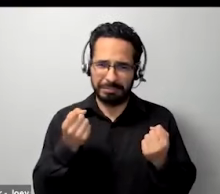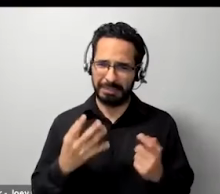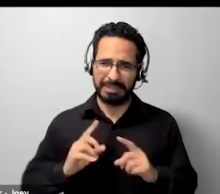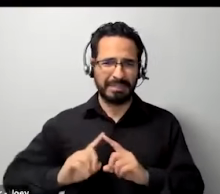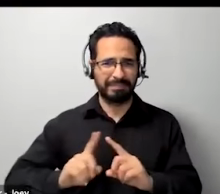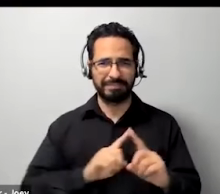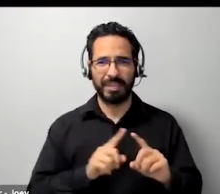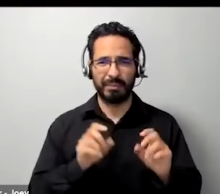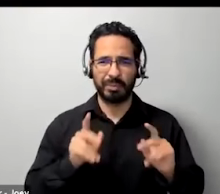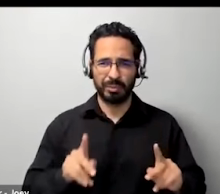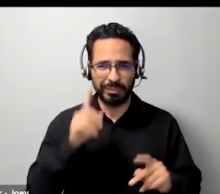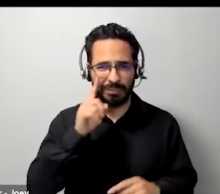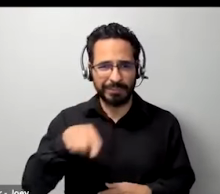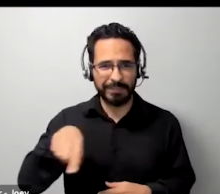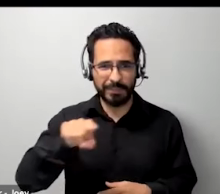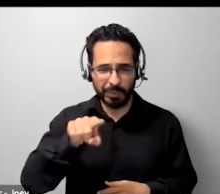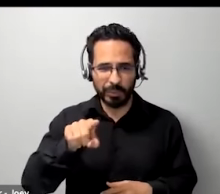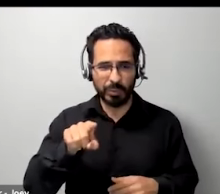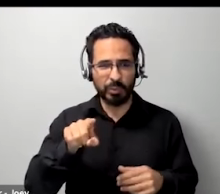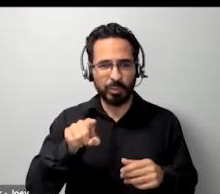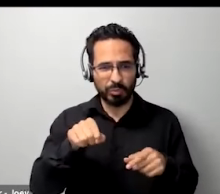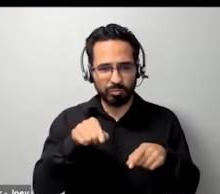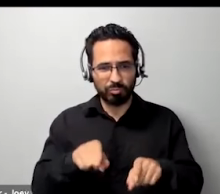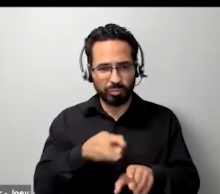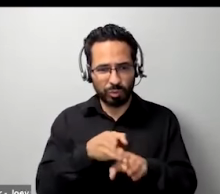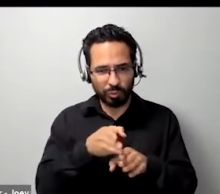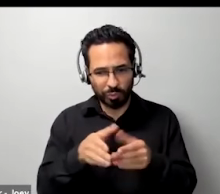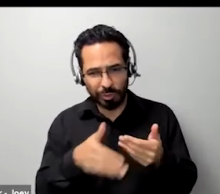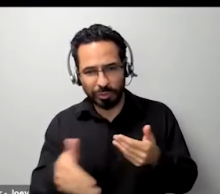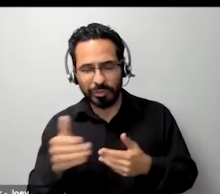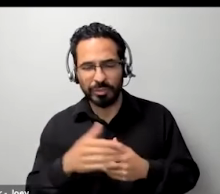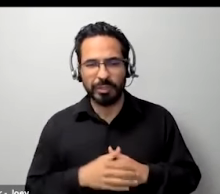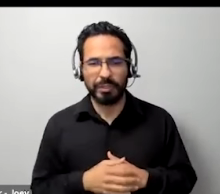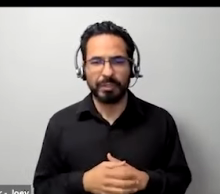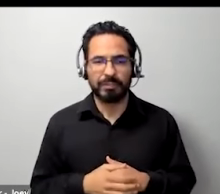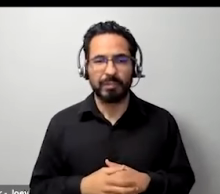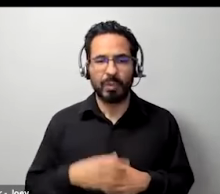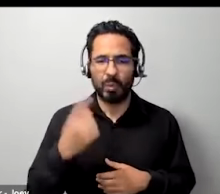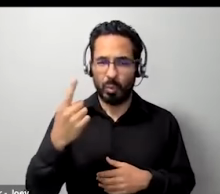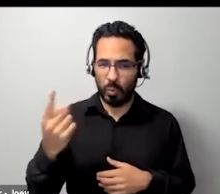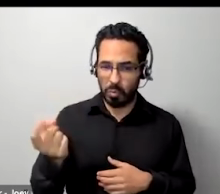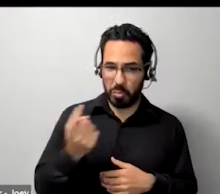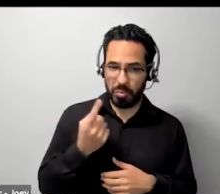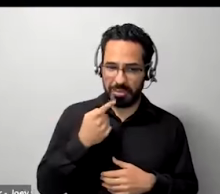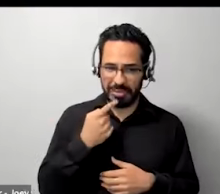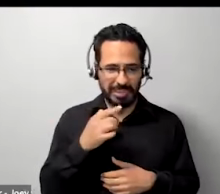for you as you move forward in your career. One of the questions was, what's the typical day like?